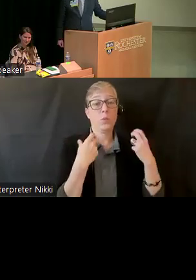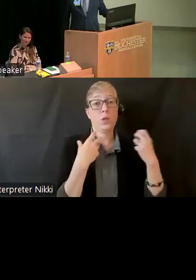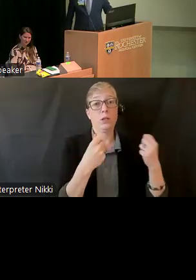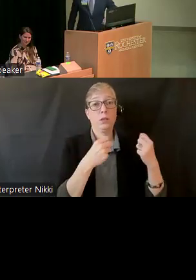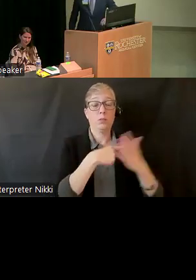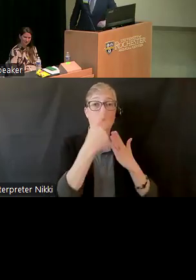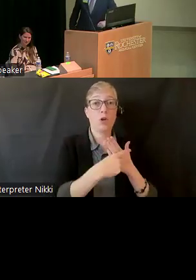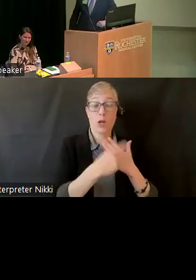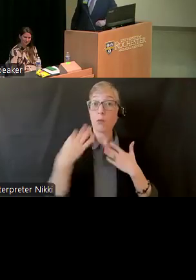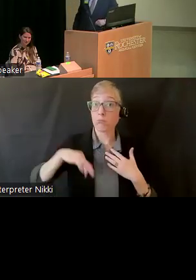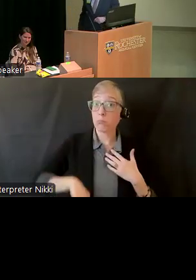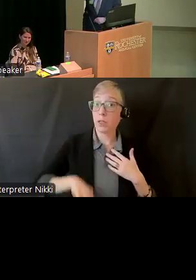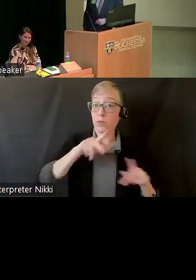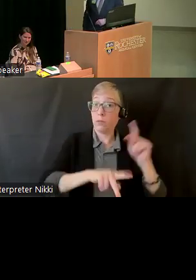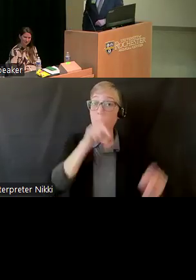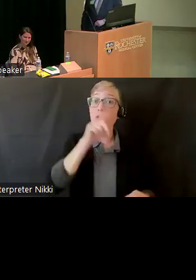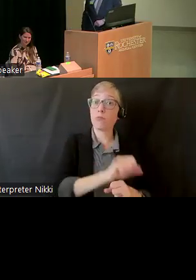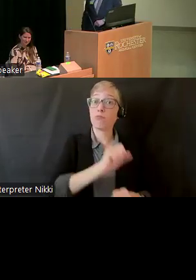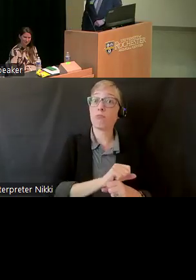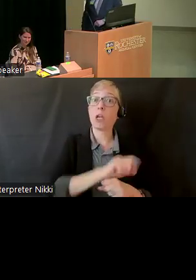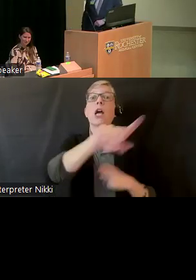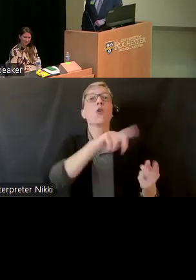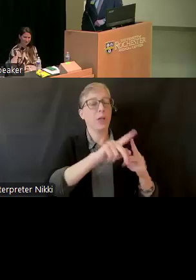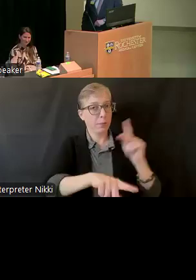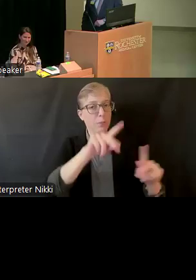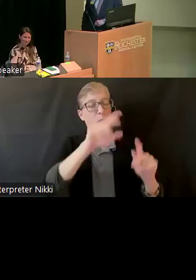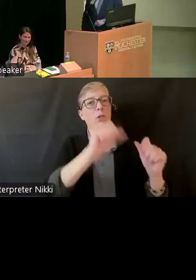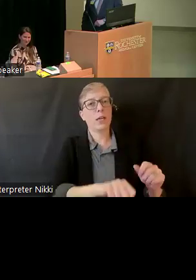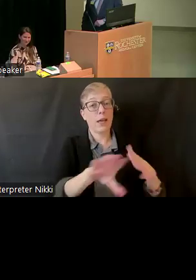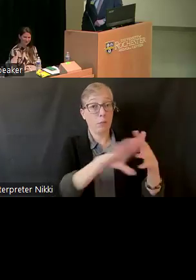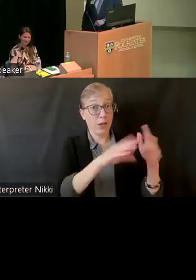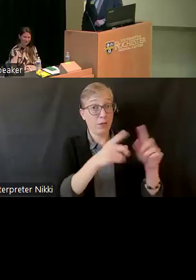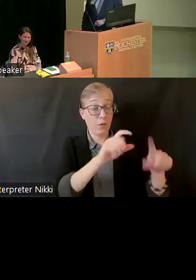um particularly when those people can take time away from work but it may also further